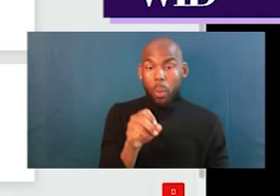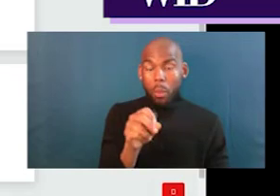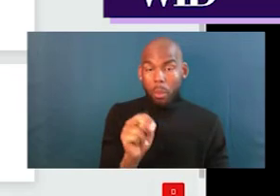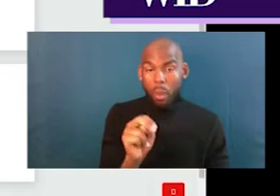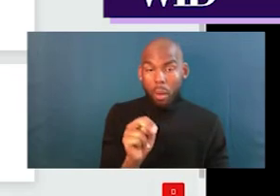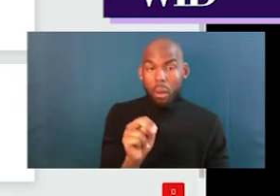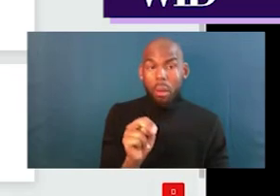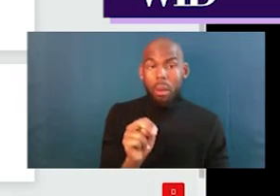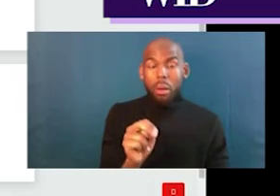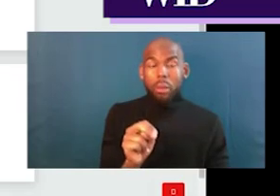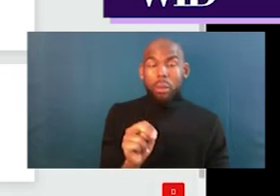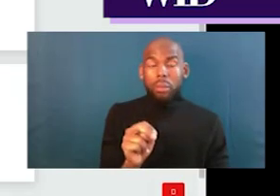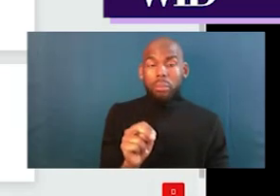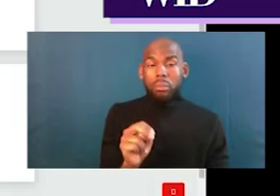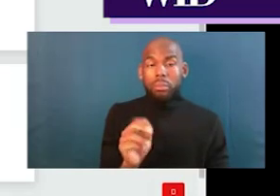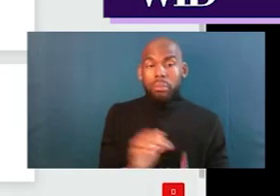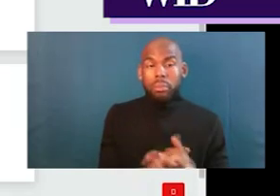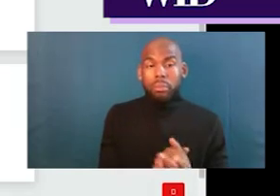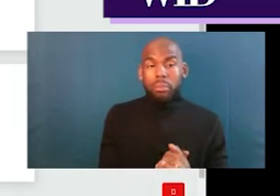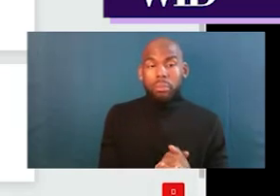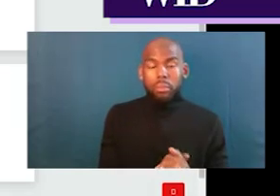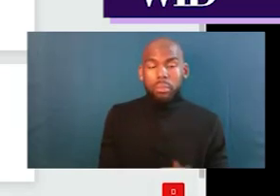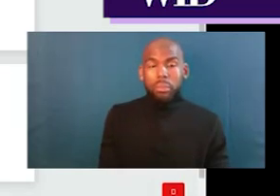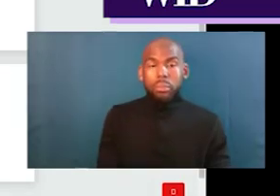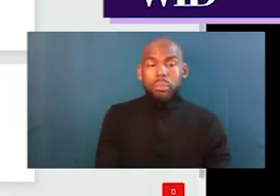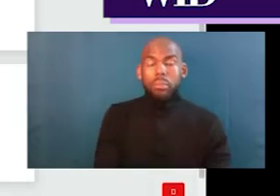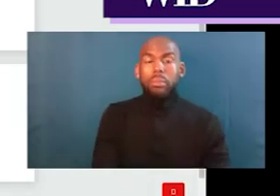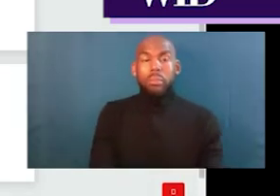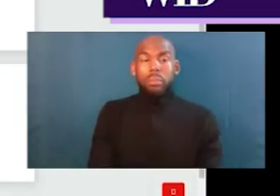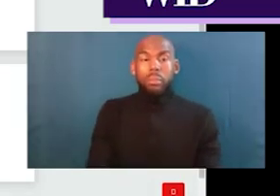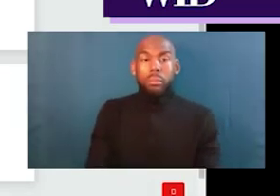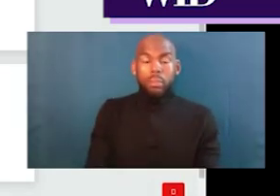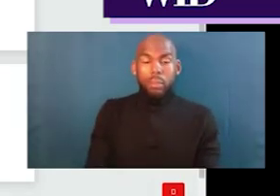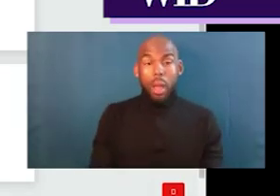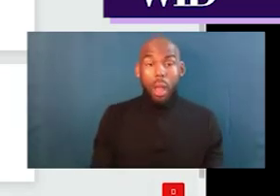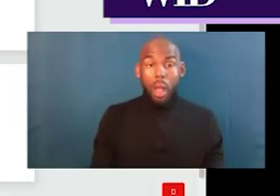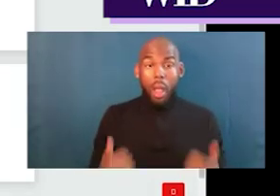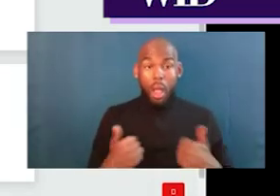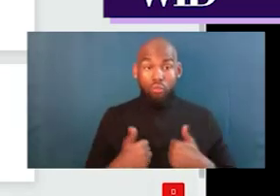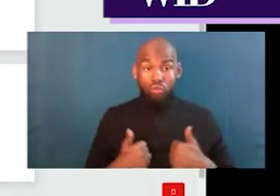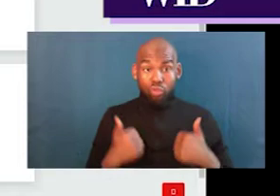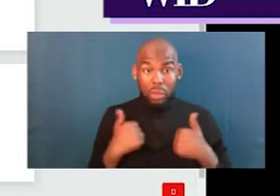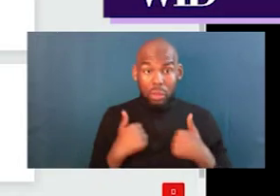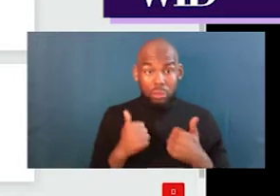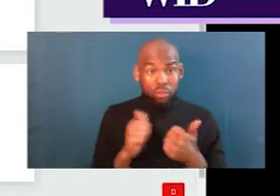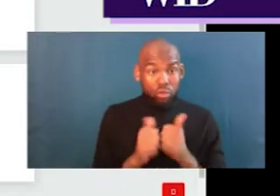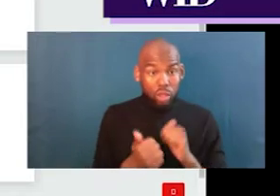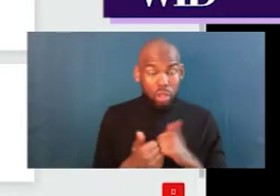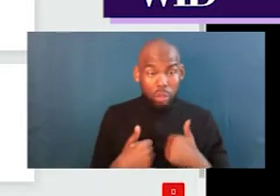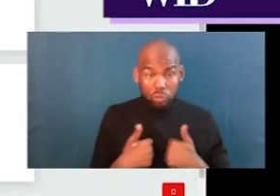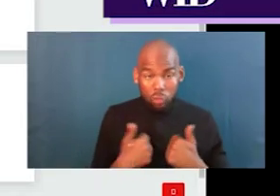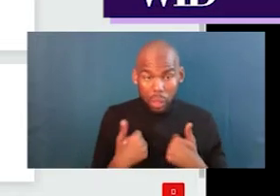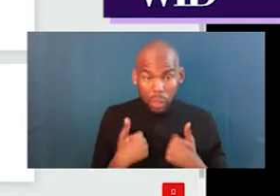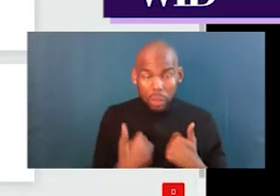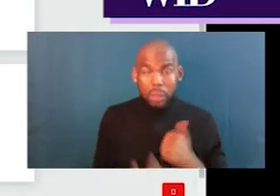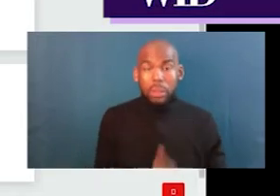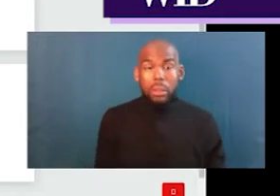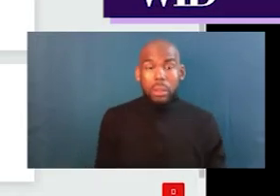cart button to activate. Shipping, column 2 row 2, change address, link. Change address. >> AUTOMATED VOICE: Proceed to checkout link,